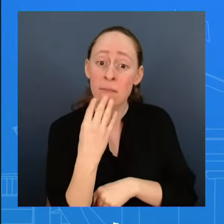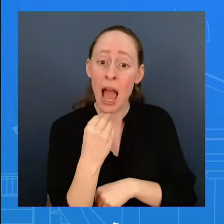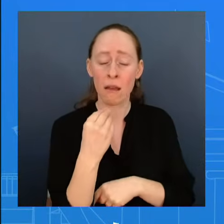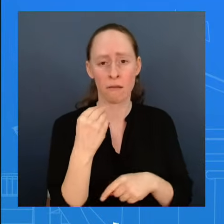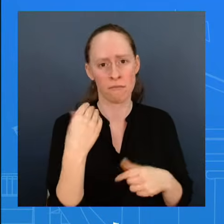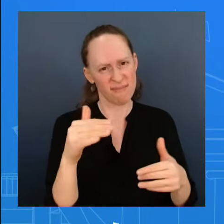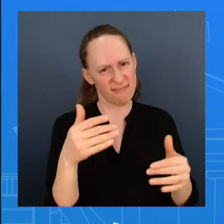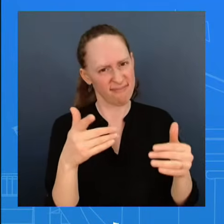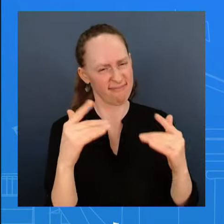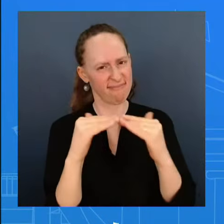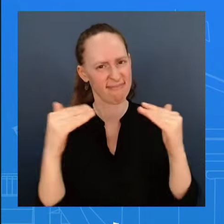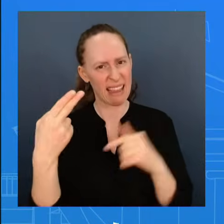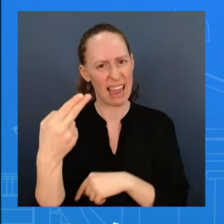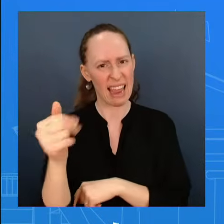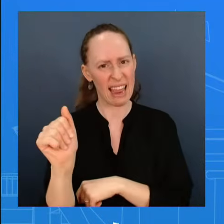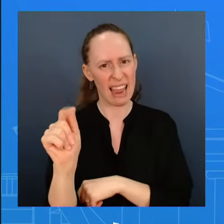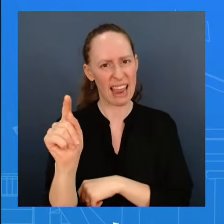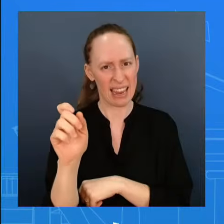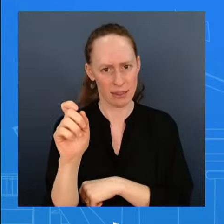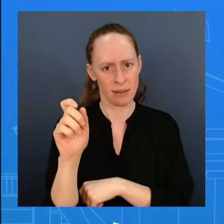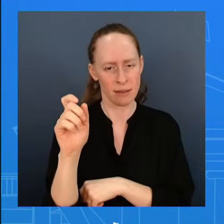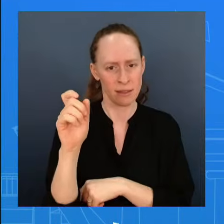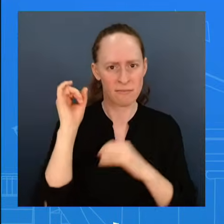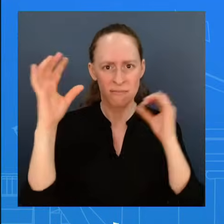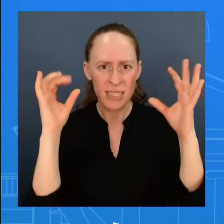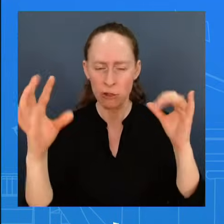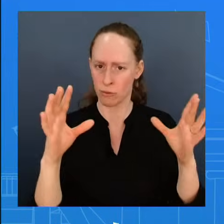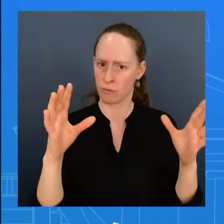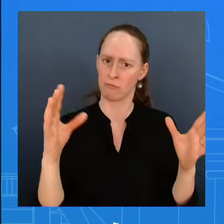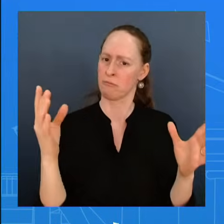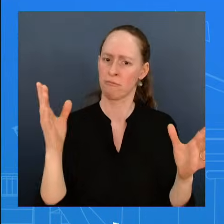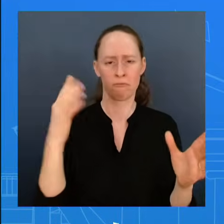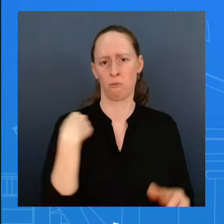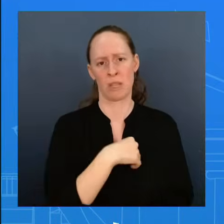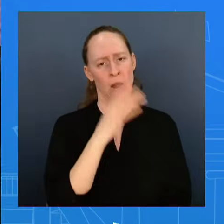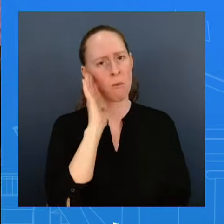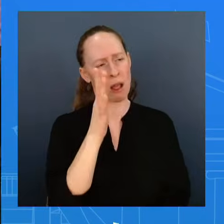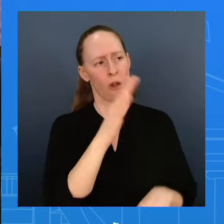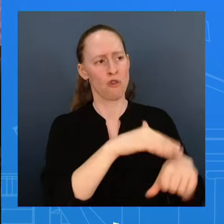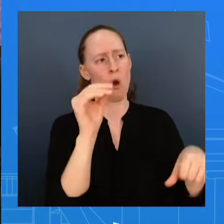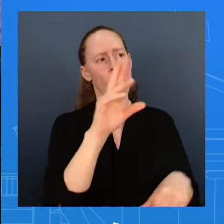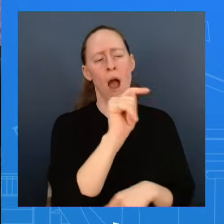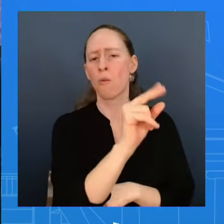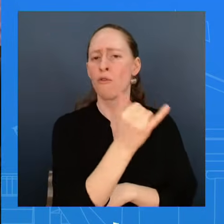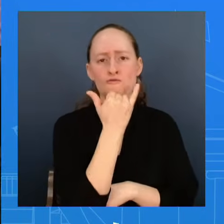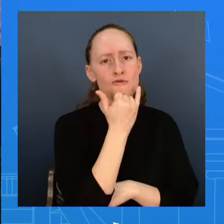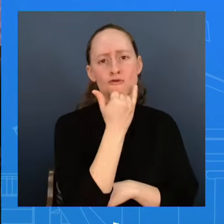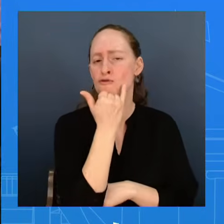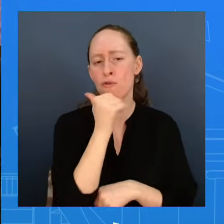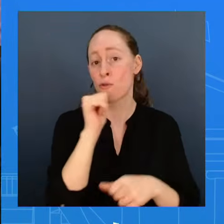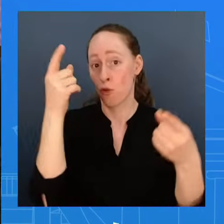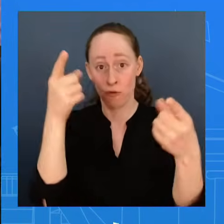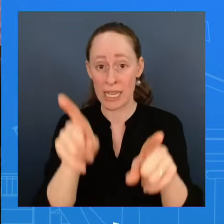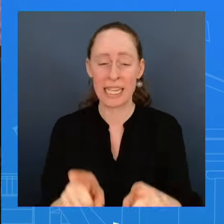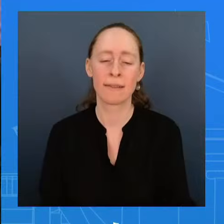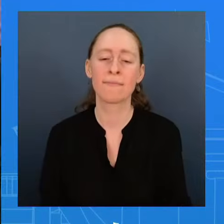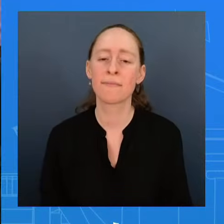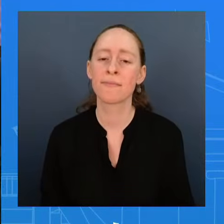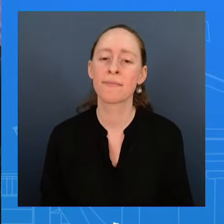Go ahead. The Press: Thanks, Karine. To follow on that. Has anyone from the administration been in touch with administrators, leaders at Columbia or any of these universities